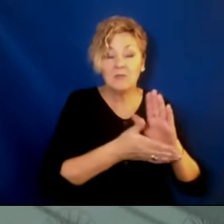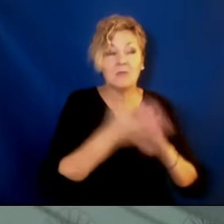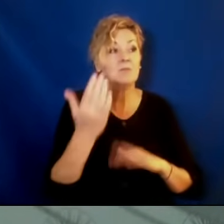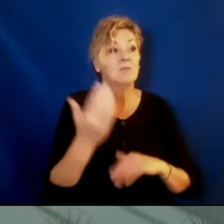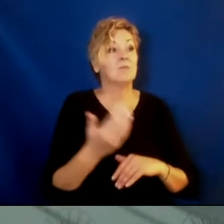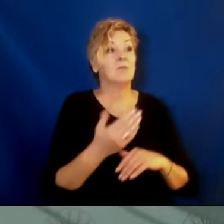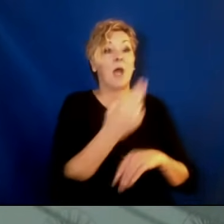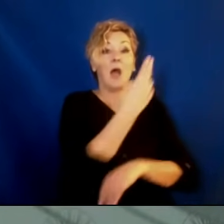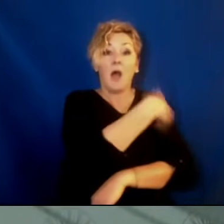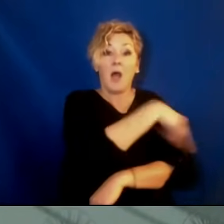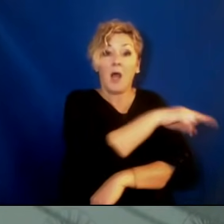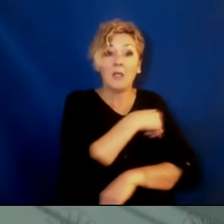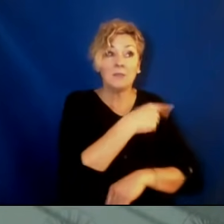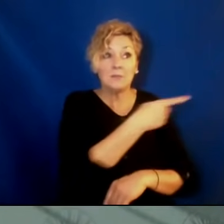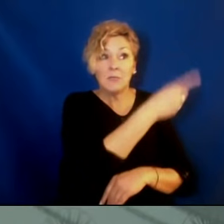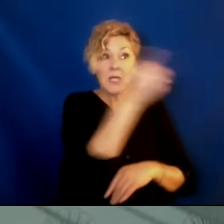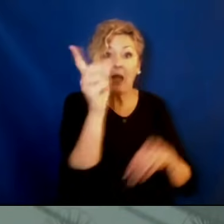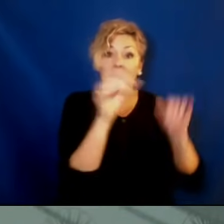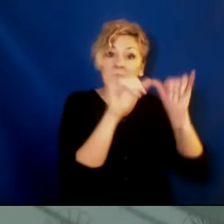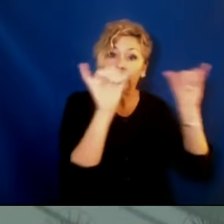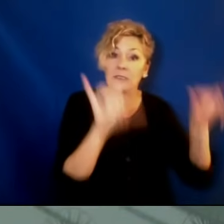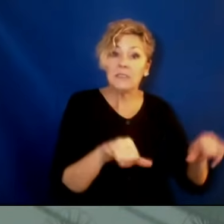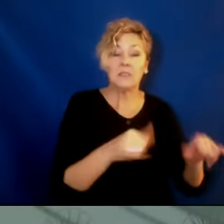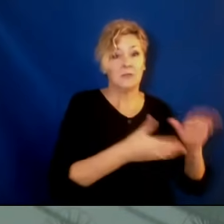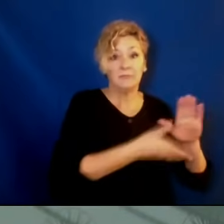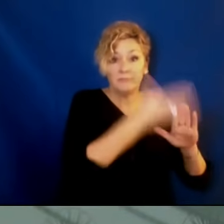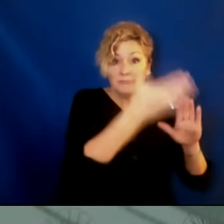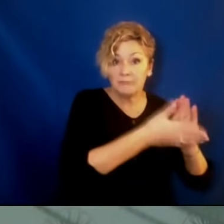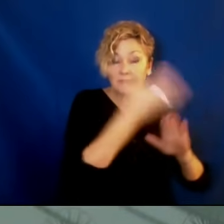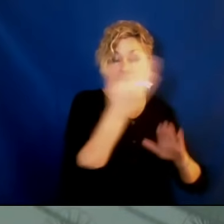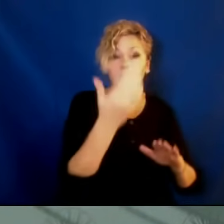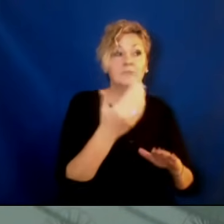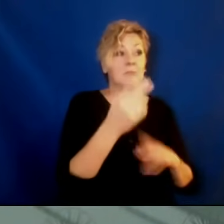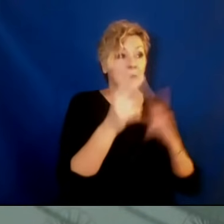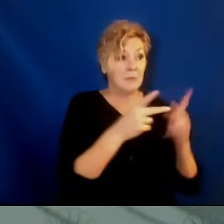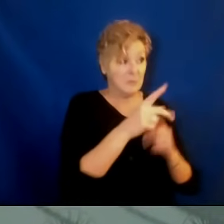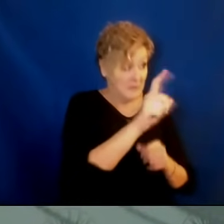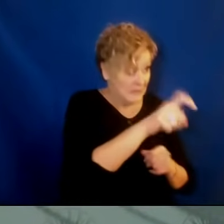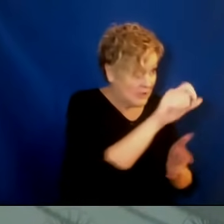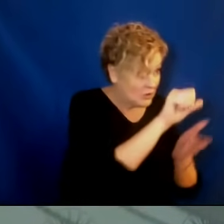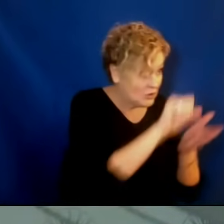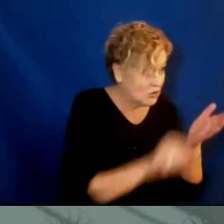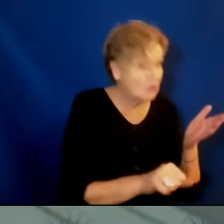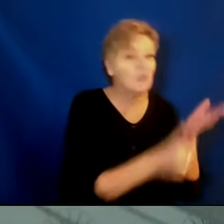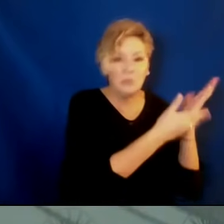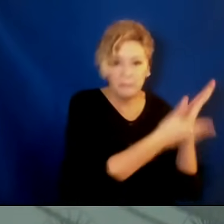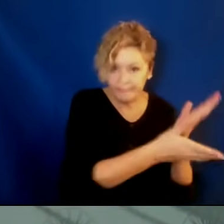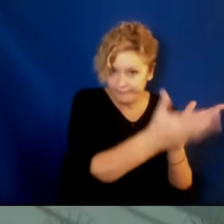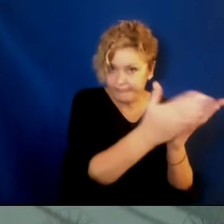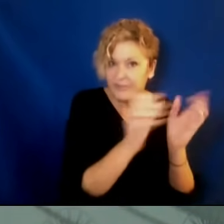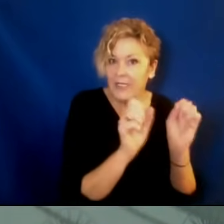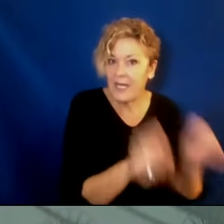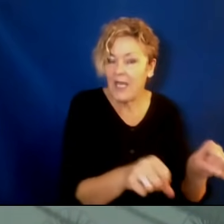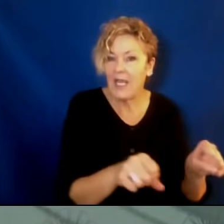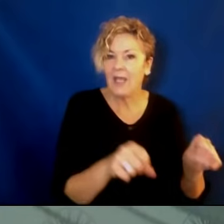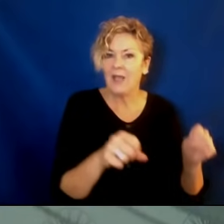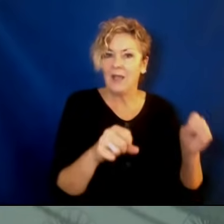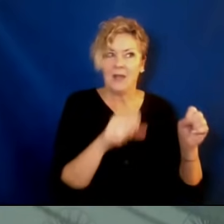for months and months and months and months and months and months to come. We are going to be dealing with COVID-19.